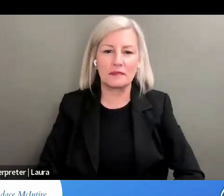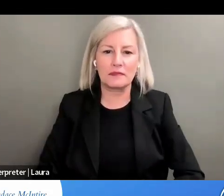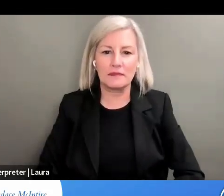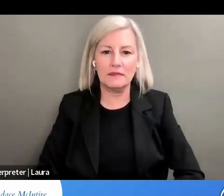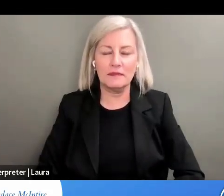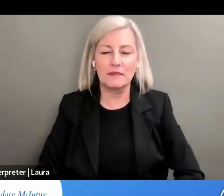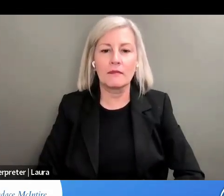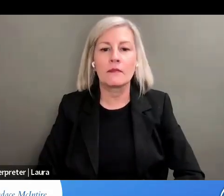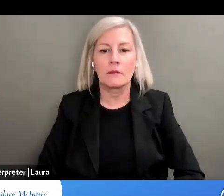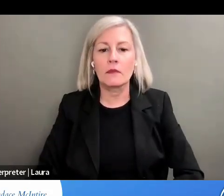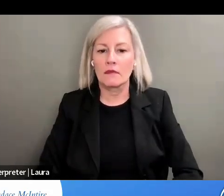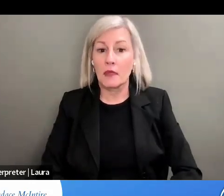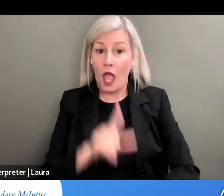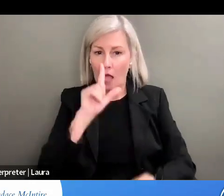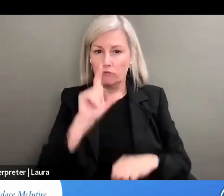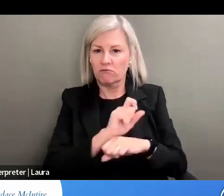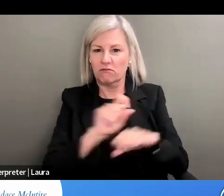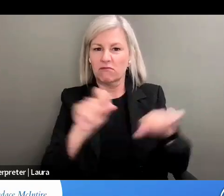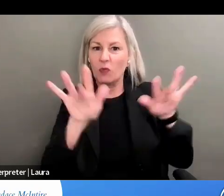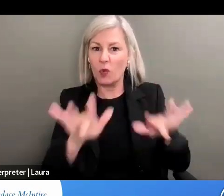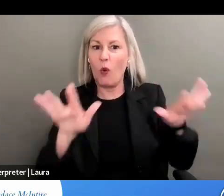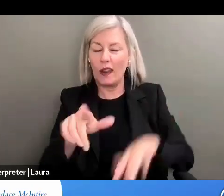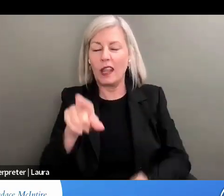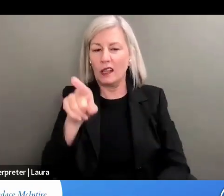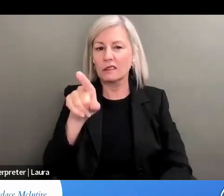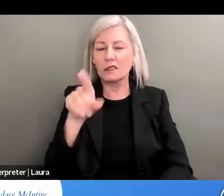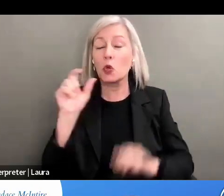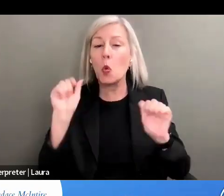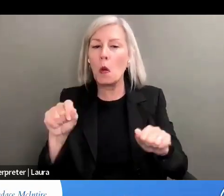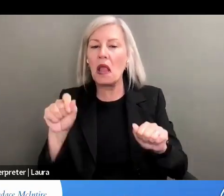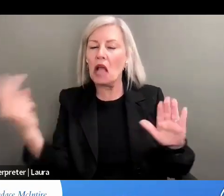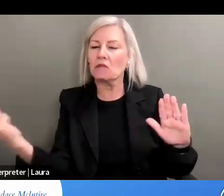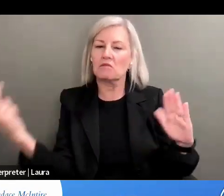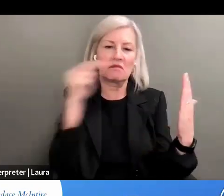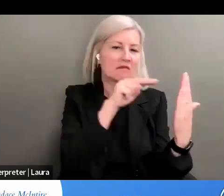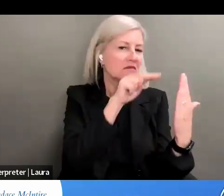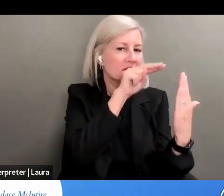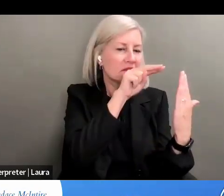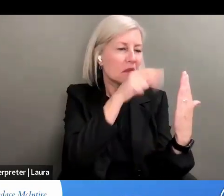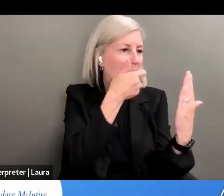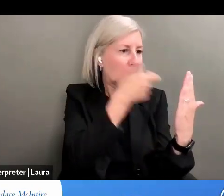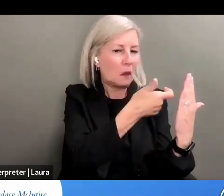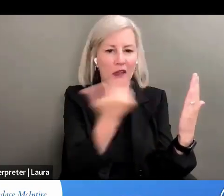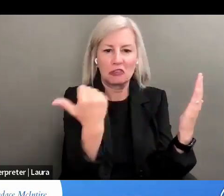We are recording today's session so that you can go back and look at it if you need to refer back to it.